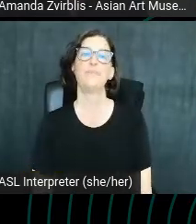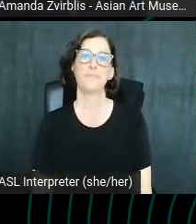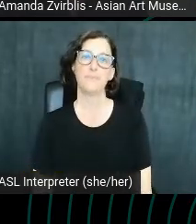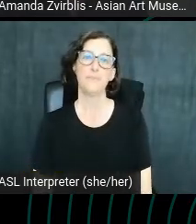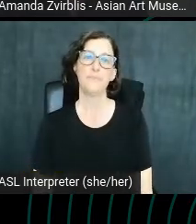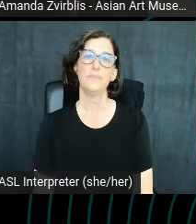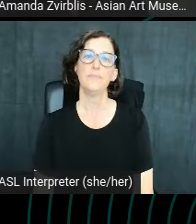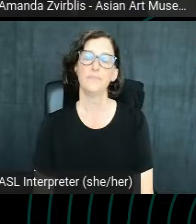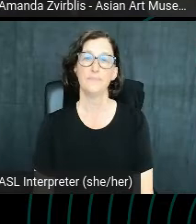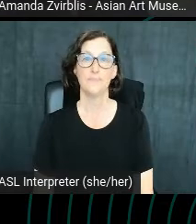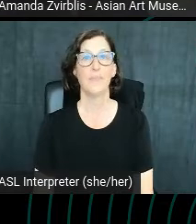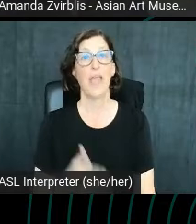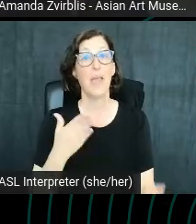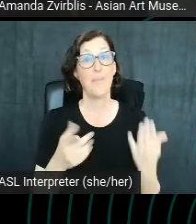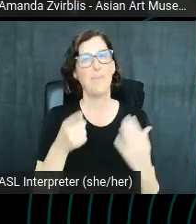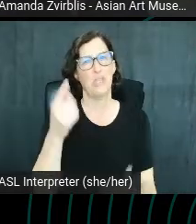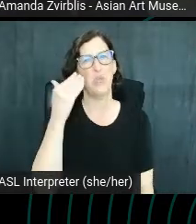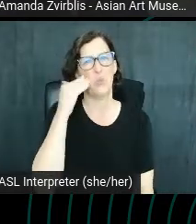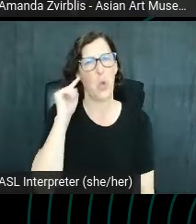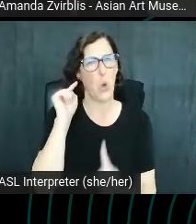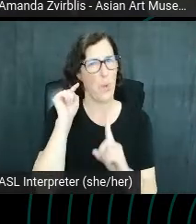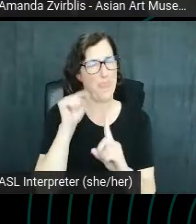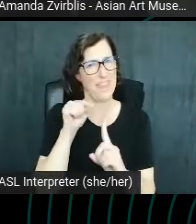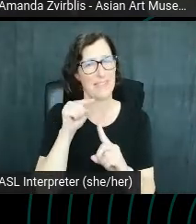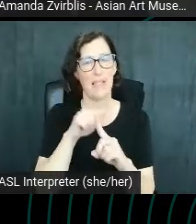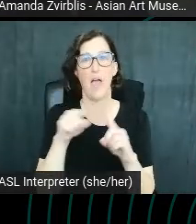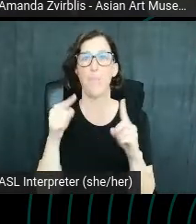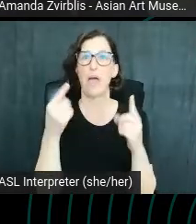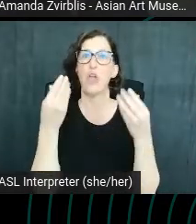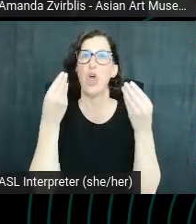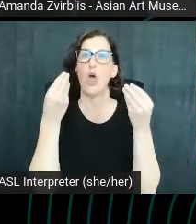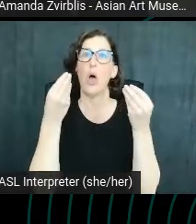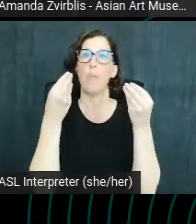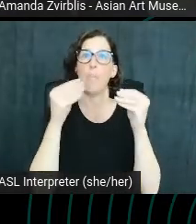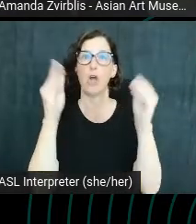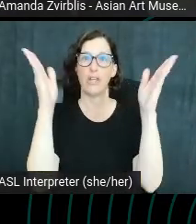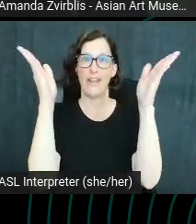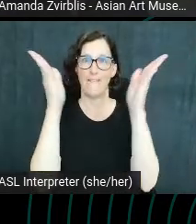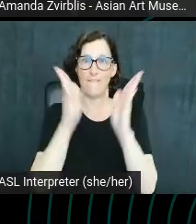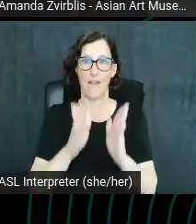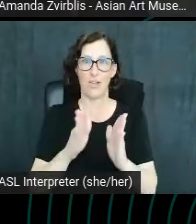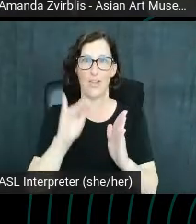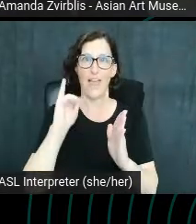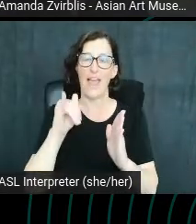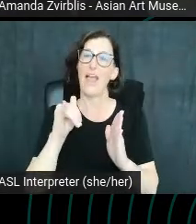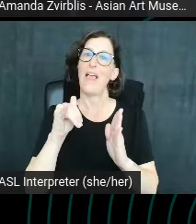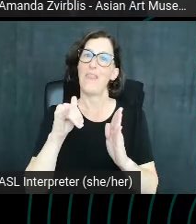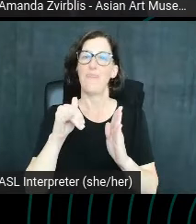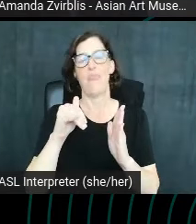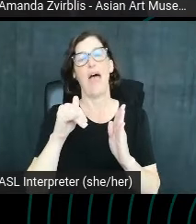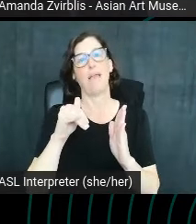You're probably familiar with this, but a marketing funnel is a tool that outlines your customer's journey with you